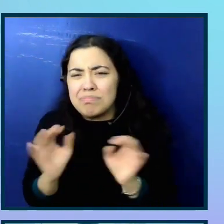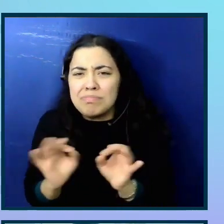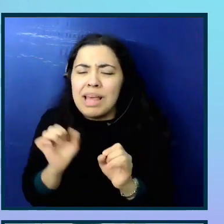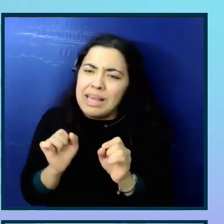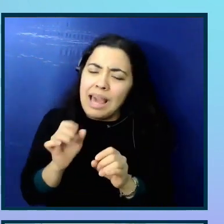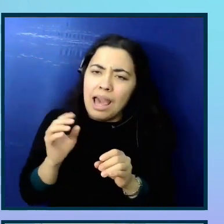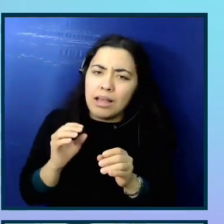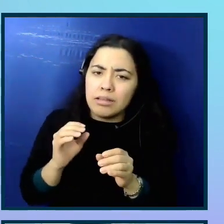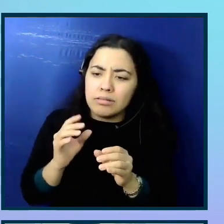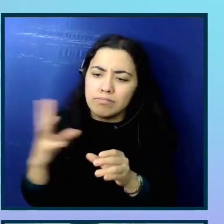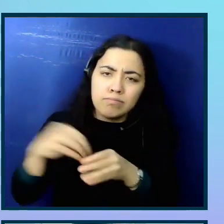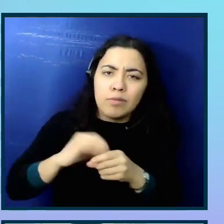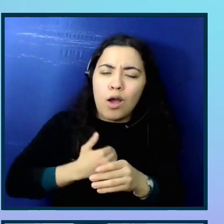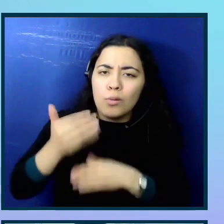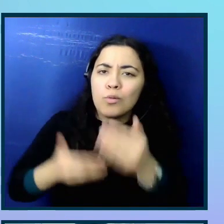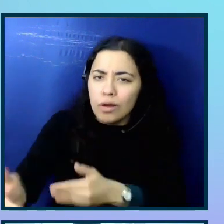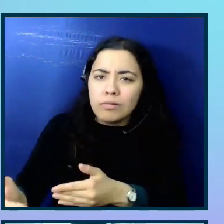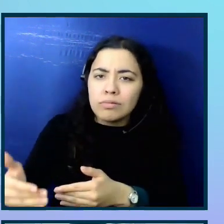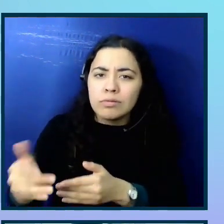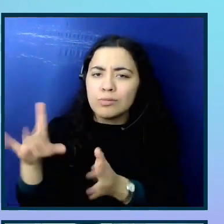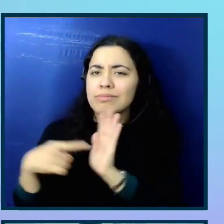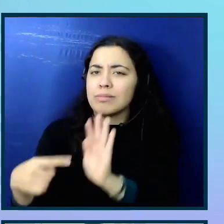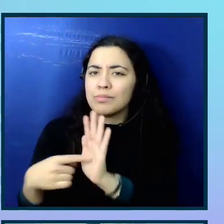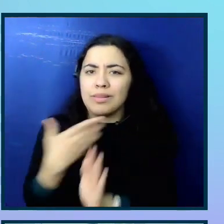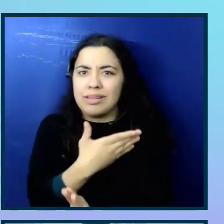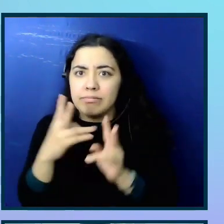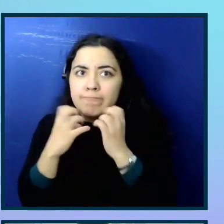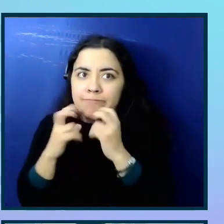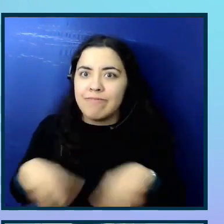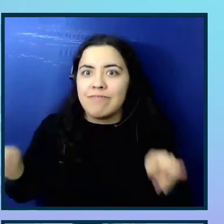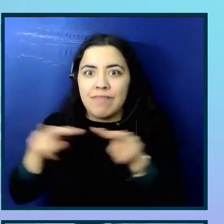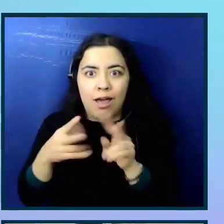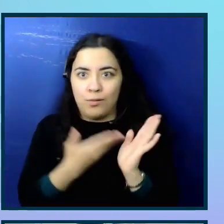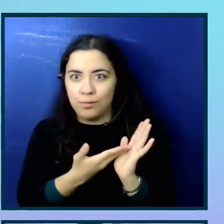And we've just sort of demonstrated the value here in this case study. Going forward what we need to improve